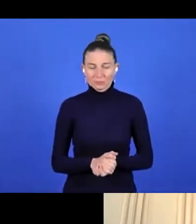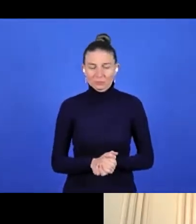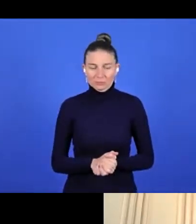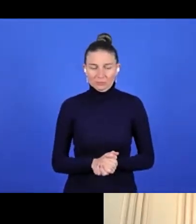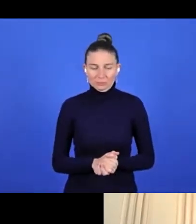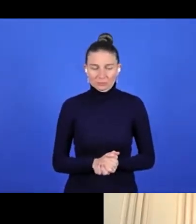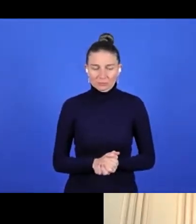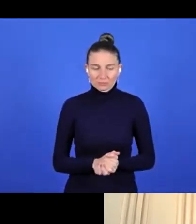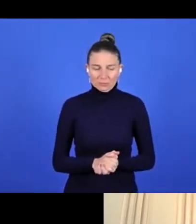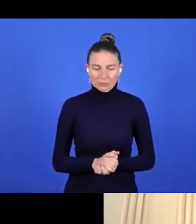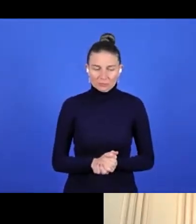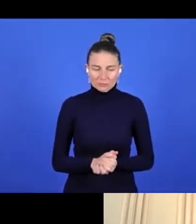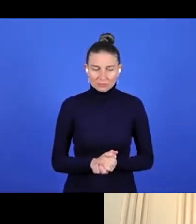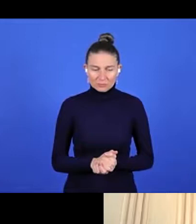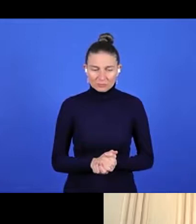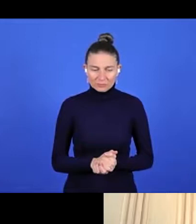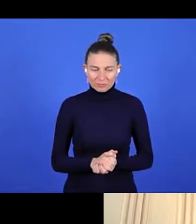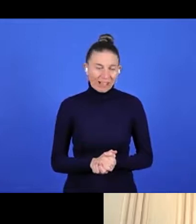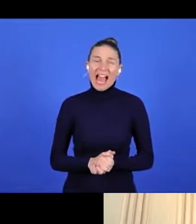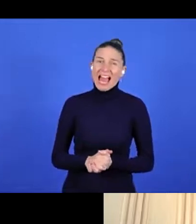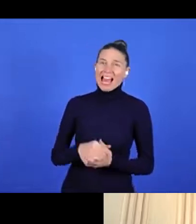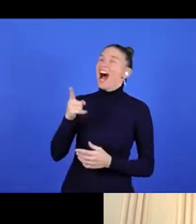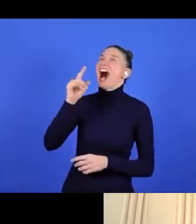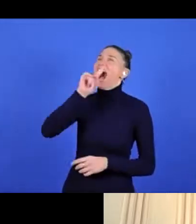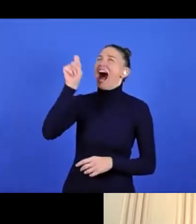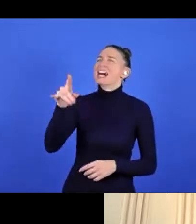it in the Philippines? >> JOANNA CHIO: Oh, okay